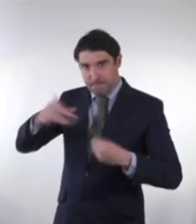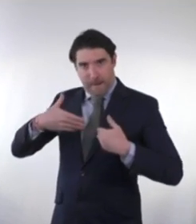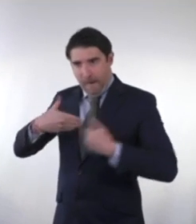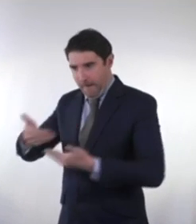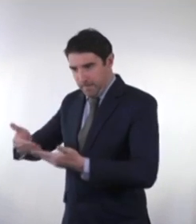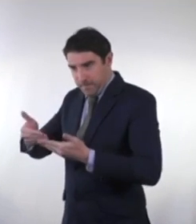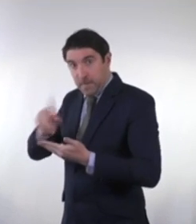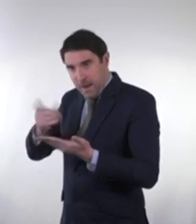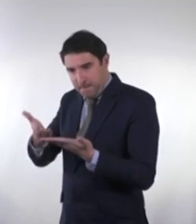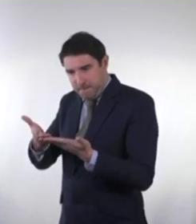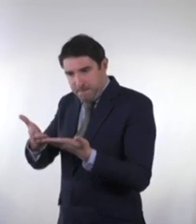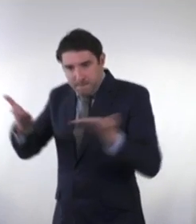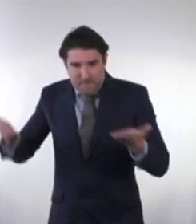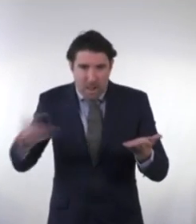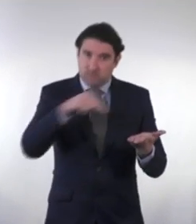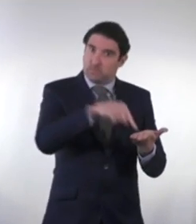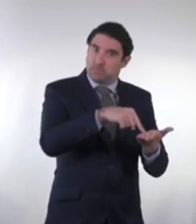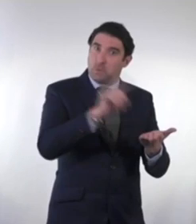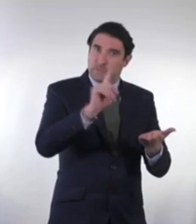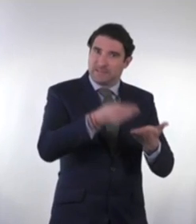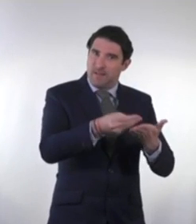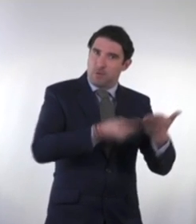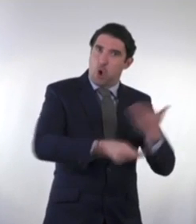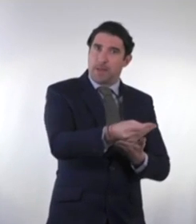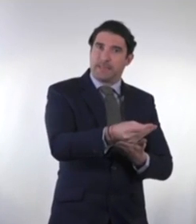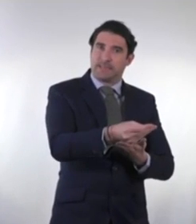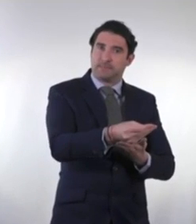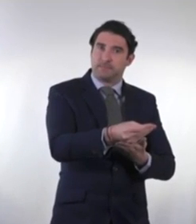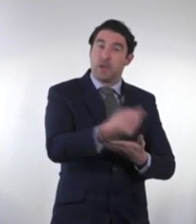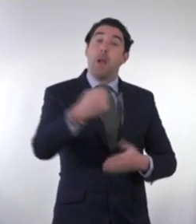the lockdown without a fully operational test, track and isolate system? Is it the billions